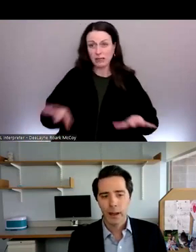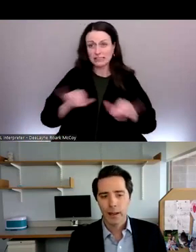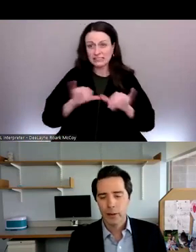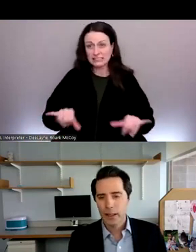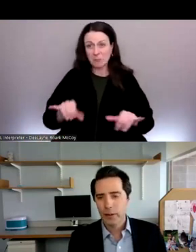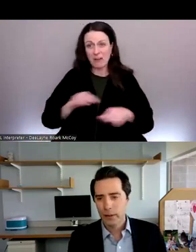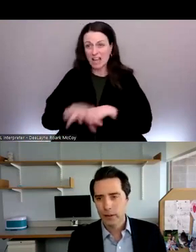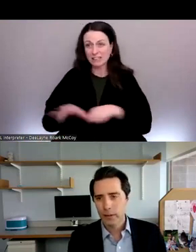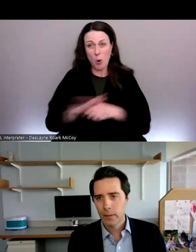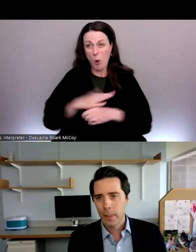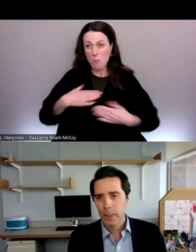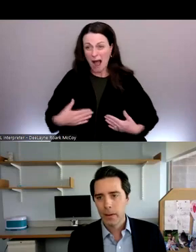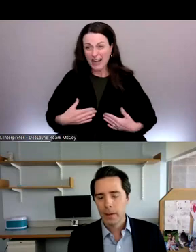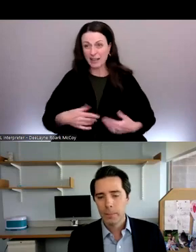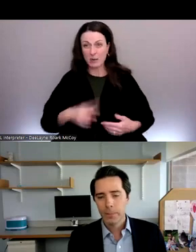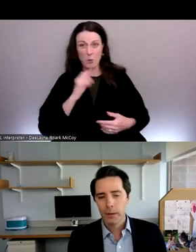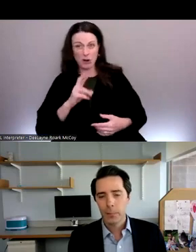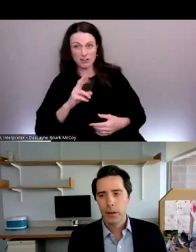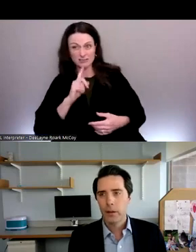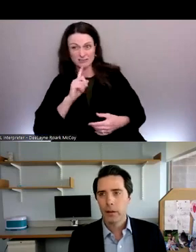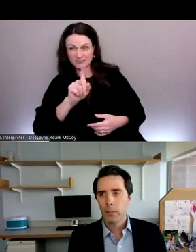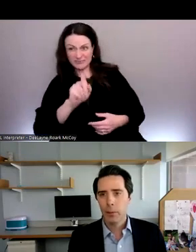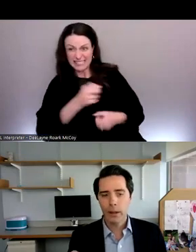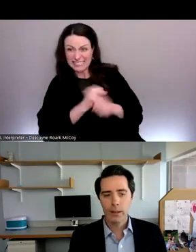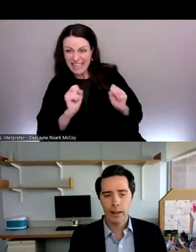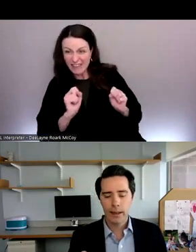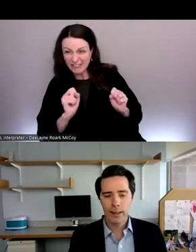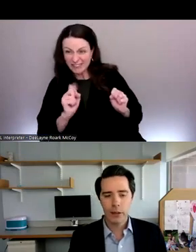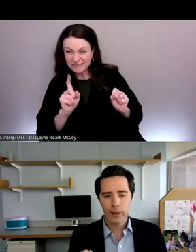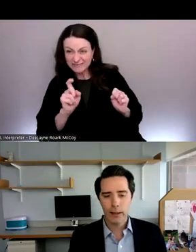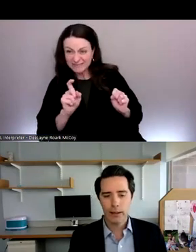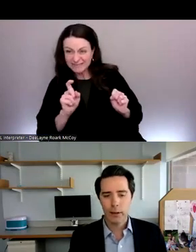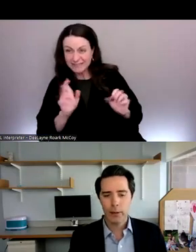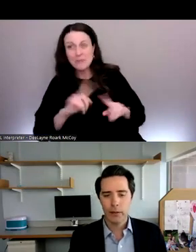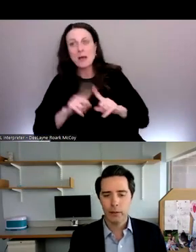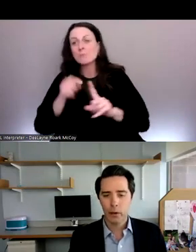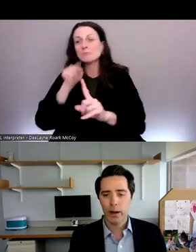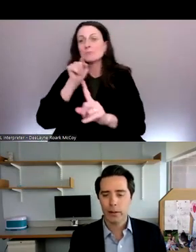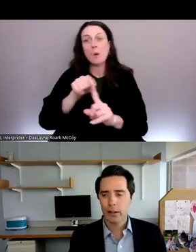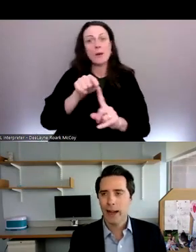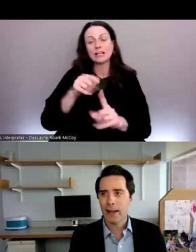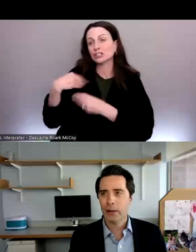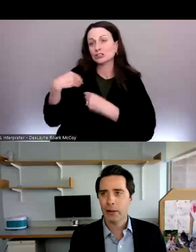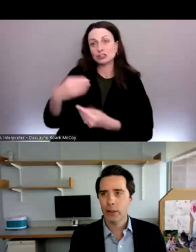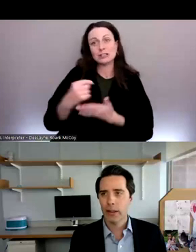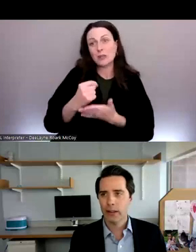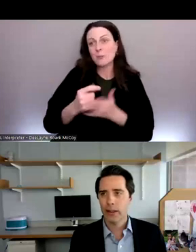and how safe it is but the point is that any genetic